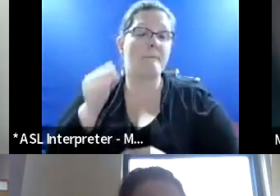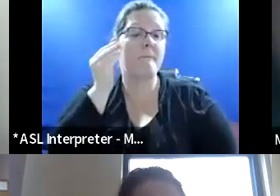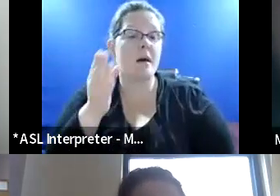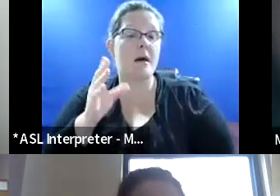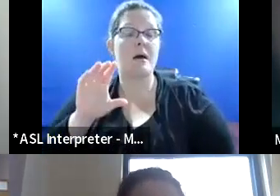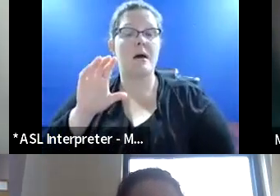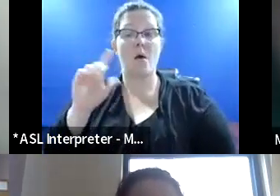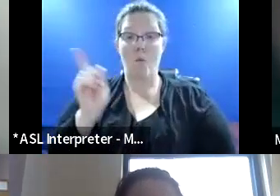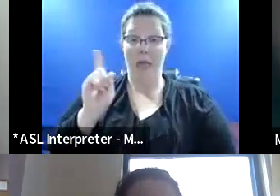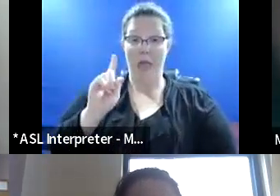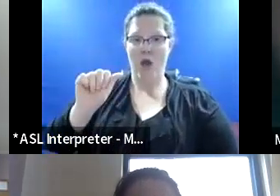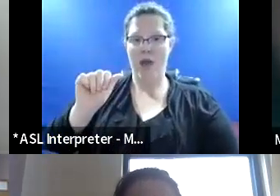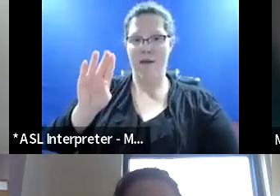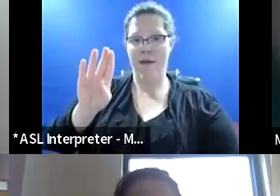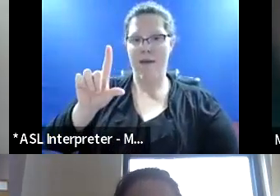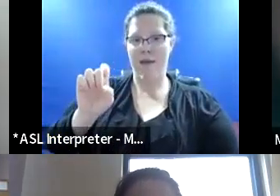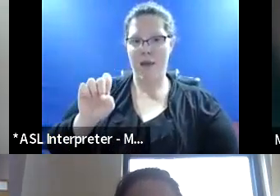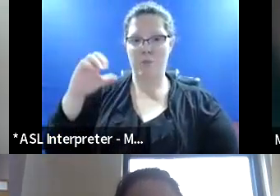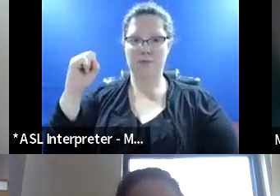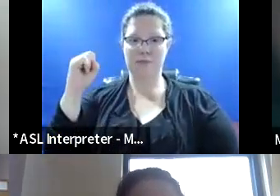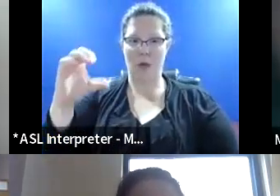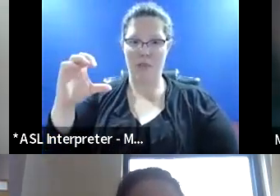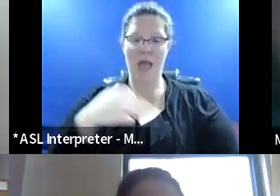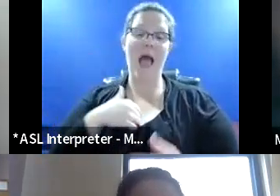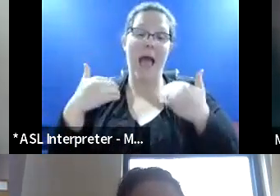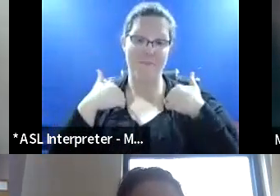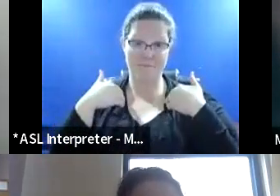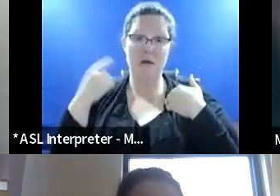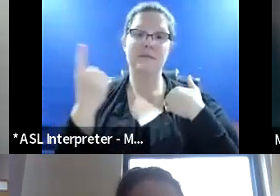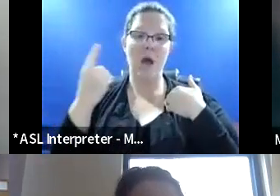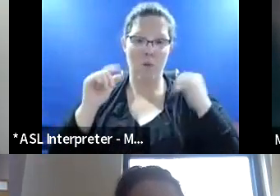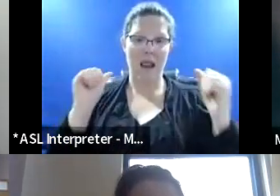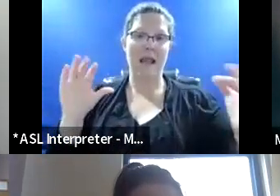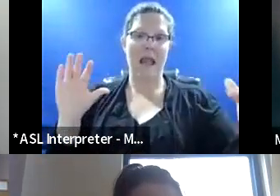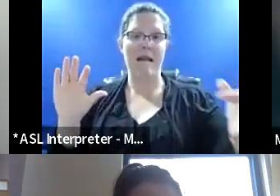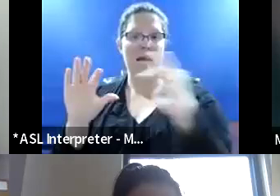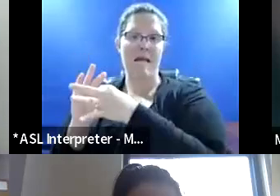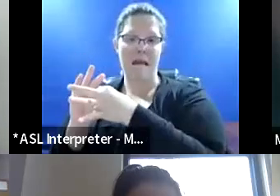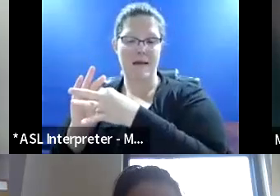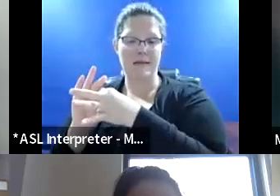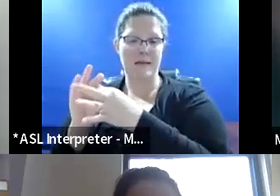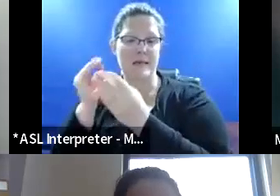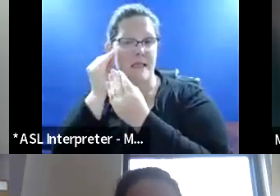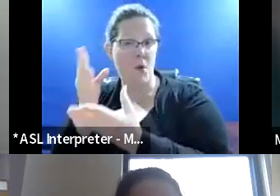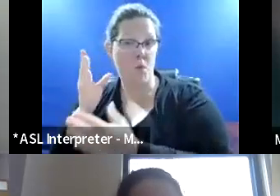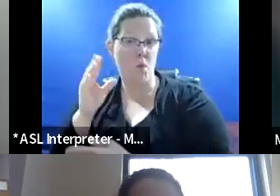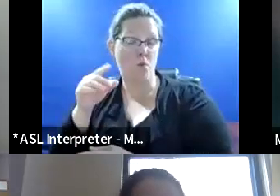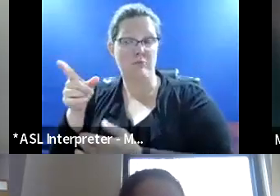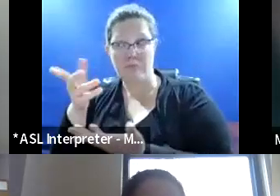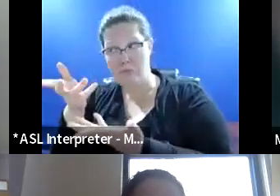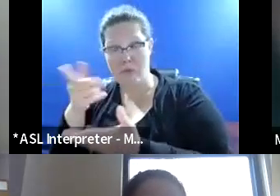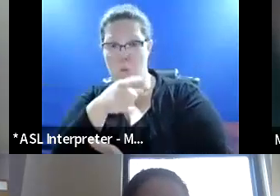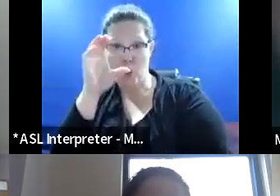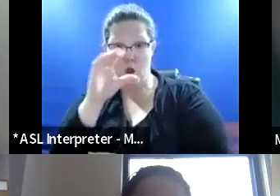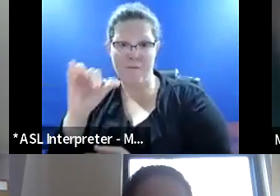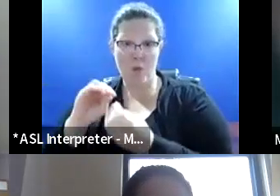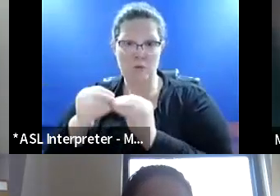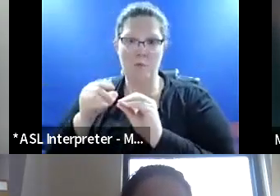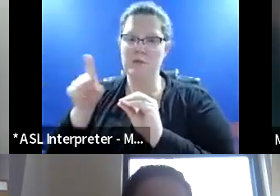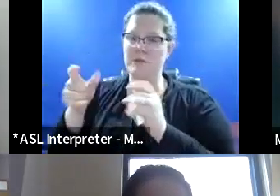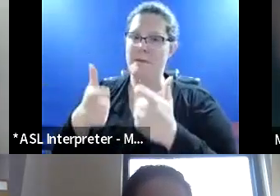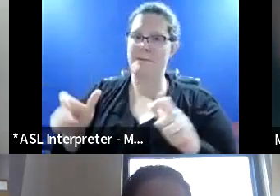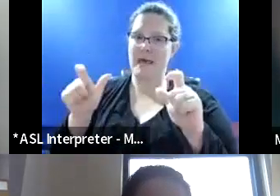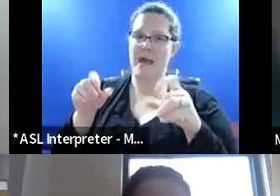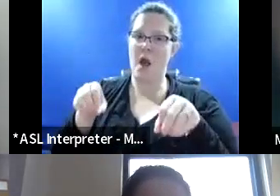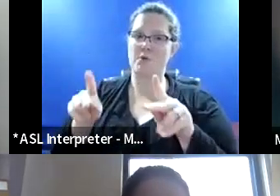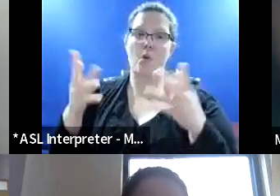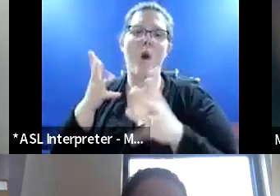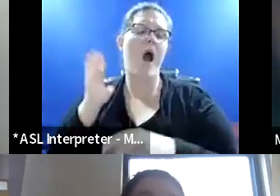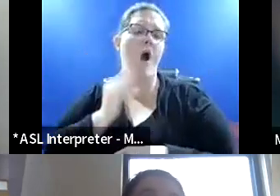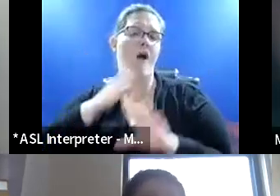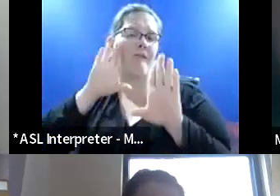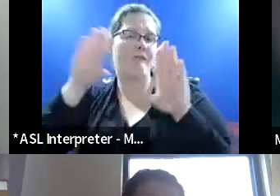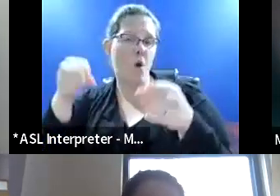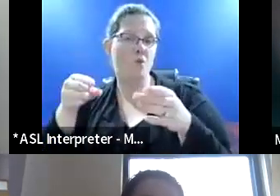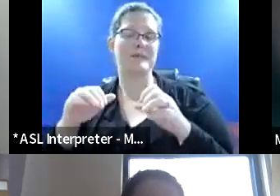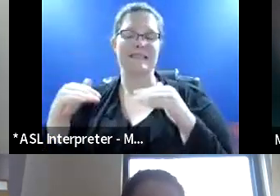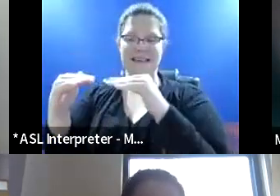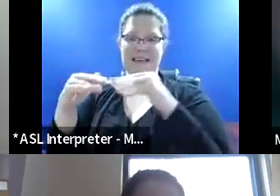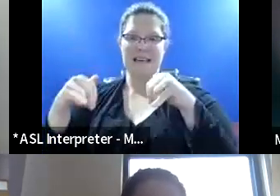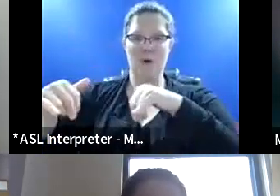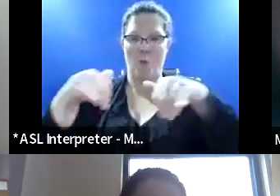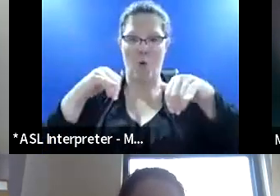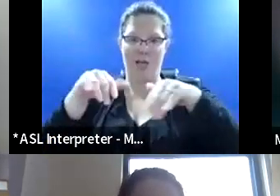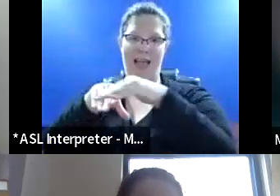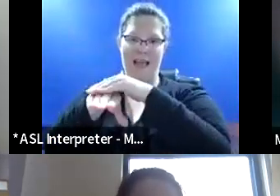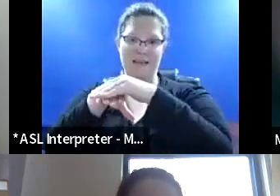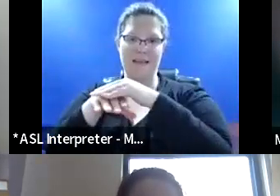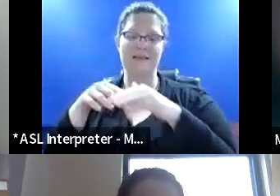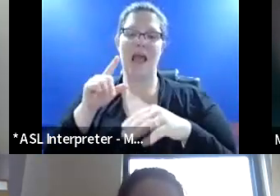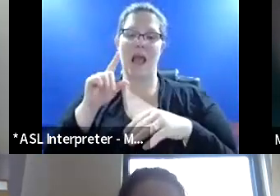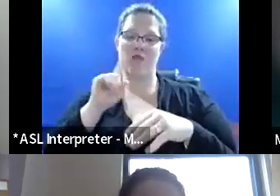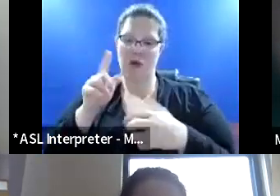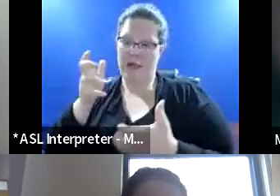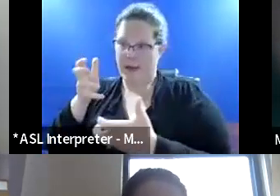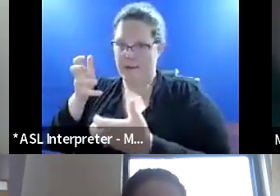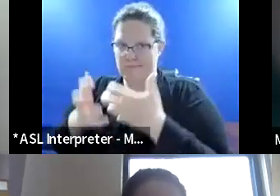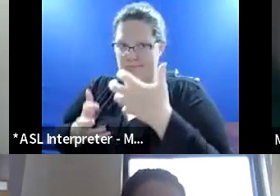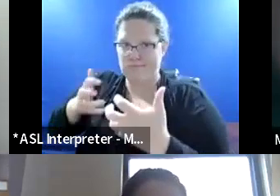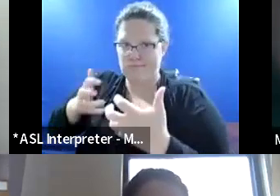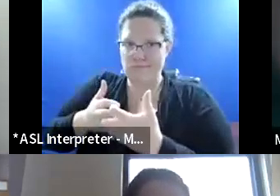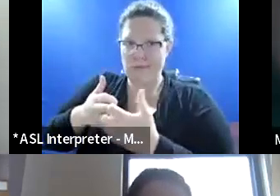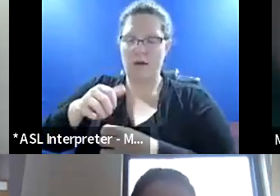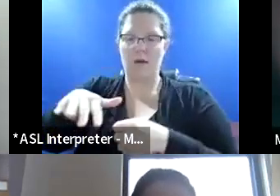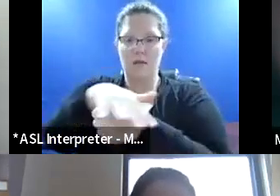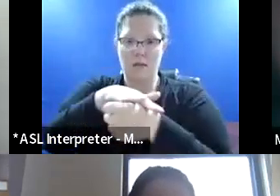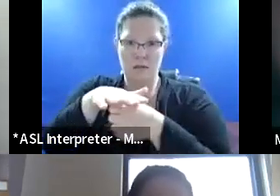THAT'S A REALLY GOOD QUESTION. I'M NOT 100 PERCENT SURE. I LEFT THAT CELL IN TRANSITION TO ONE IN WASHINGTON STATE. SO UNFORTUNATELY, I DID NOT KEEP IN TOUCH WITH THAT SPECIFIC PROGRAM TO HEAR ITS PROGRESS.